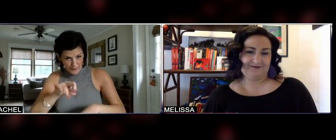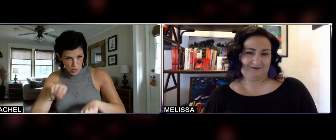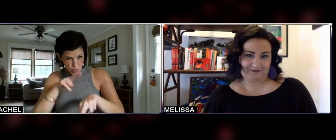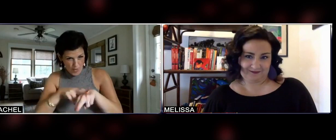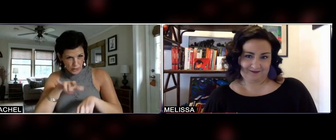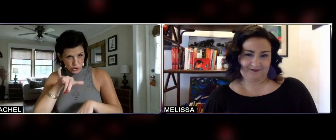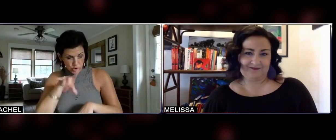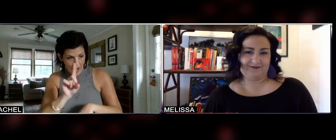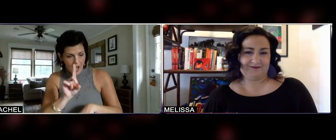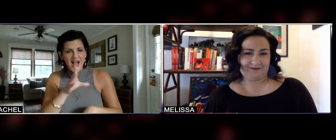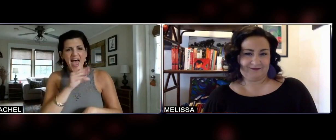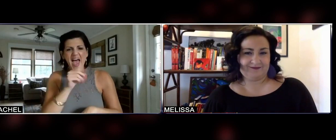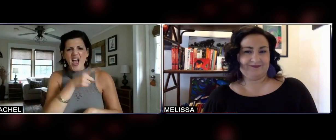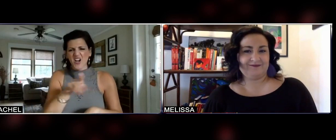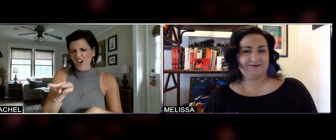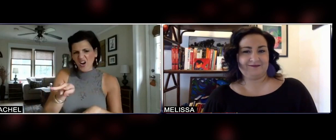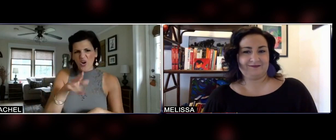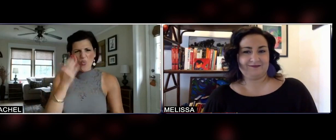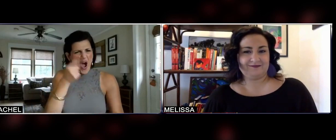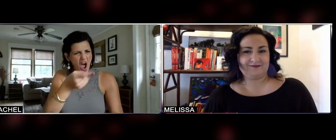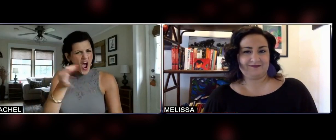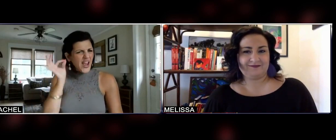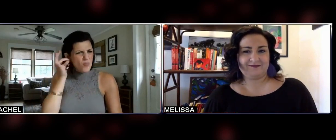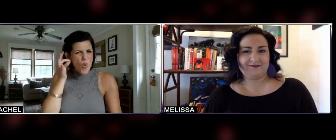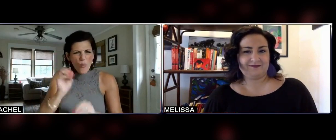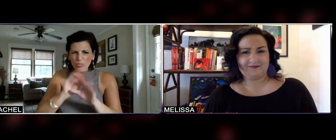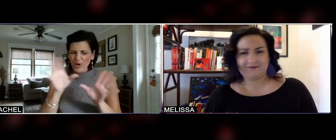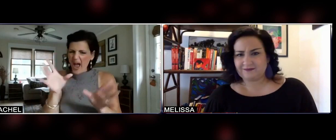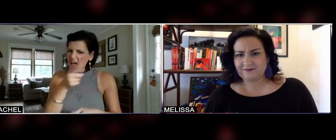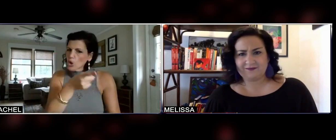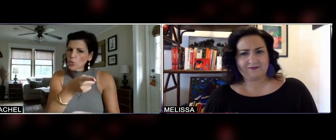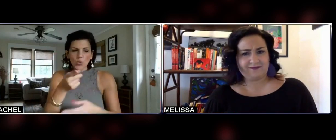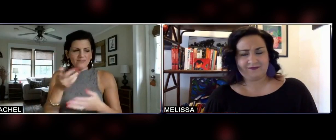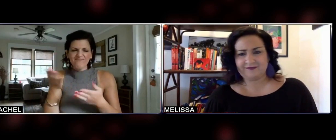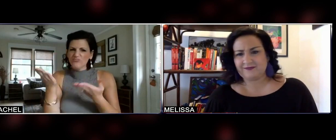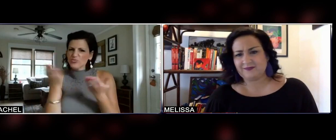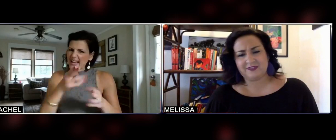She also took a look at my son's bright earmold and said that I brought a negative stigma to him